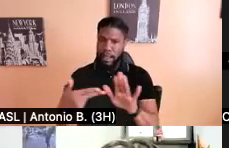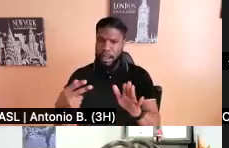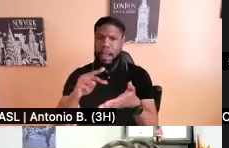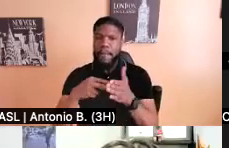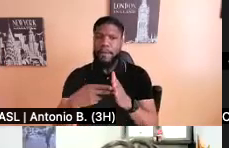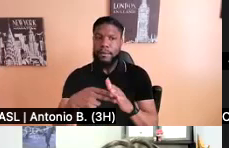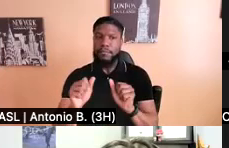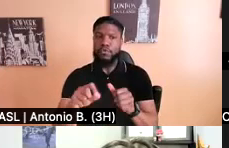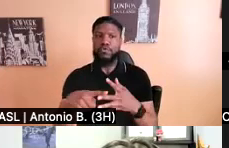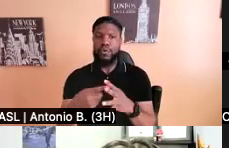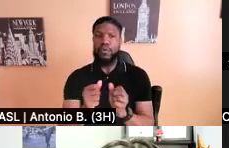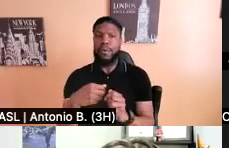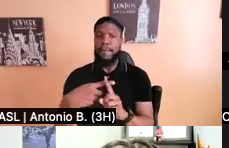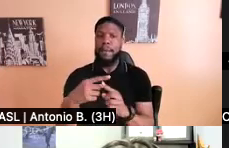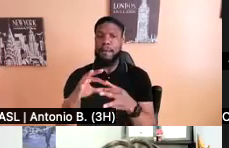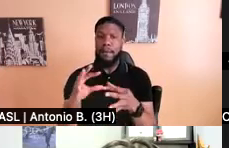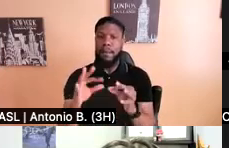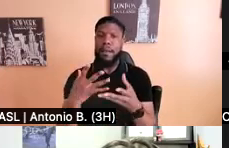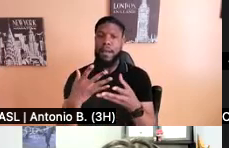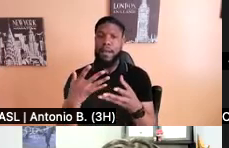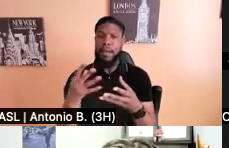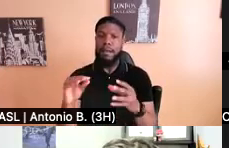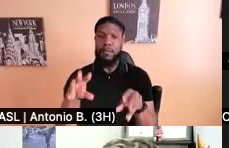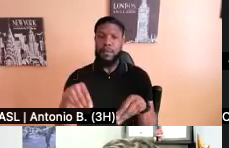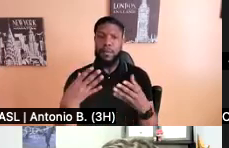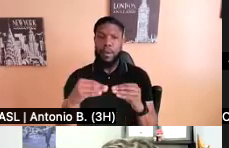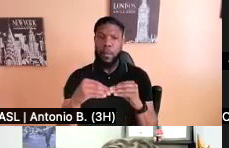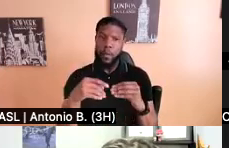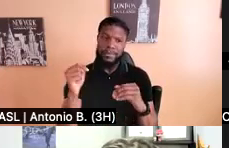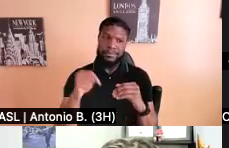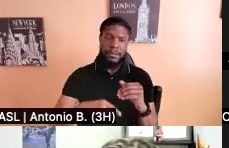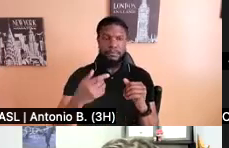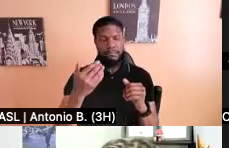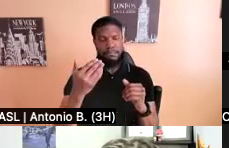then provide some insight into their perspective on the whole piece of writing. I'll give some